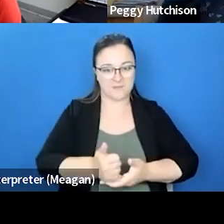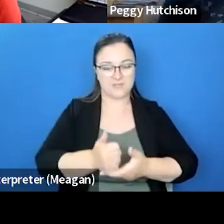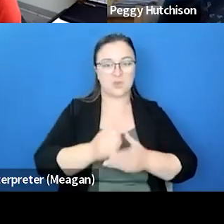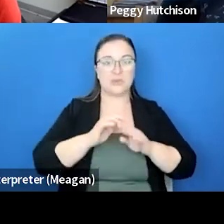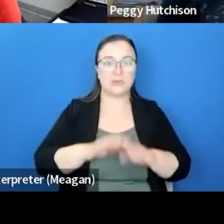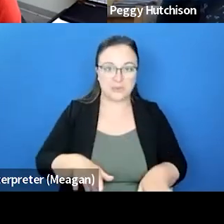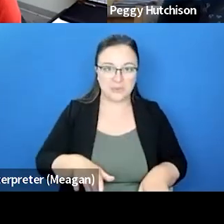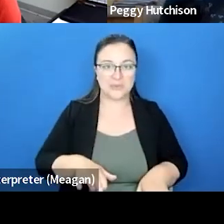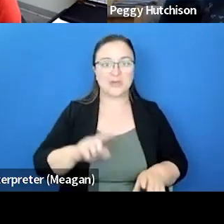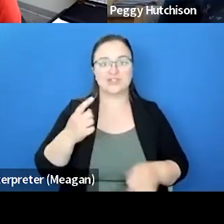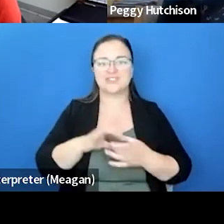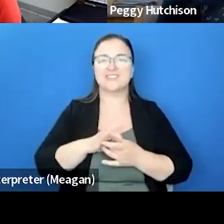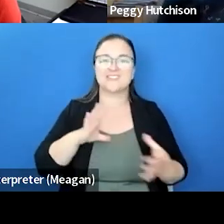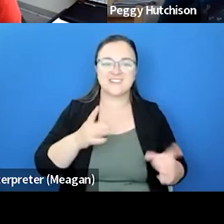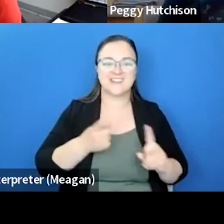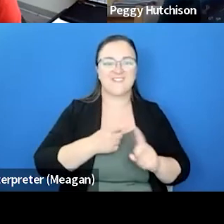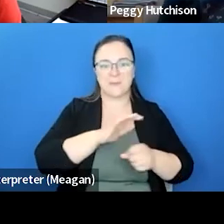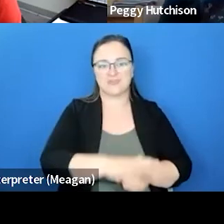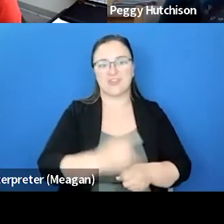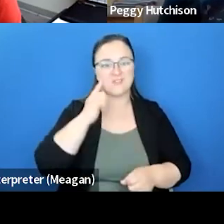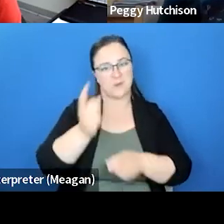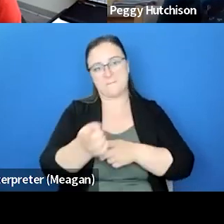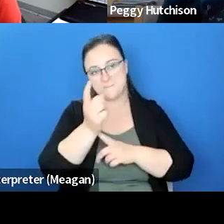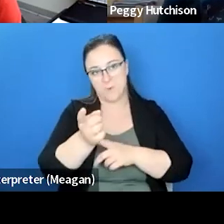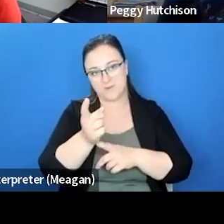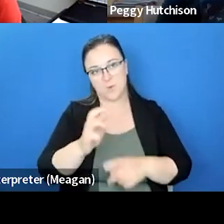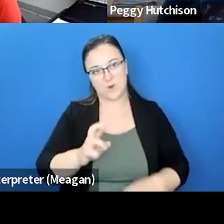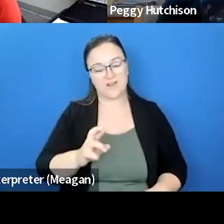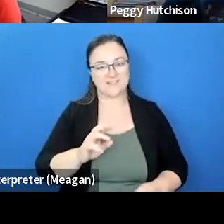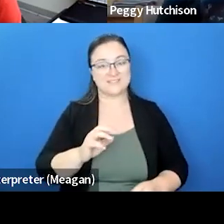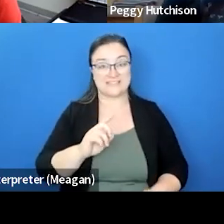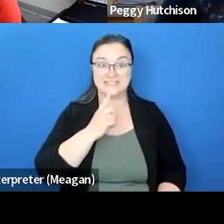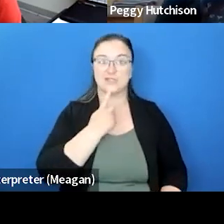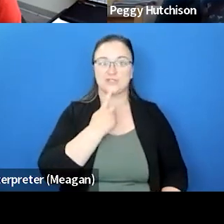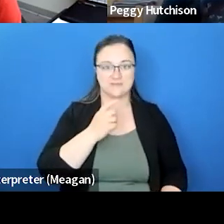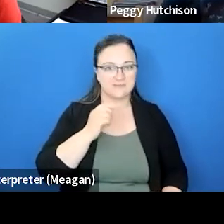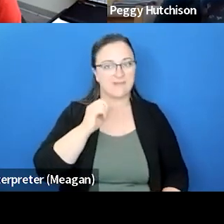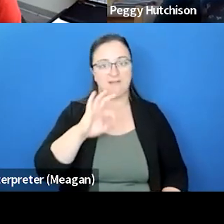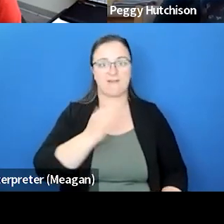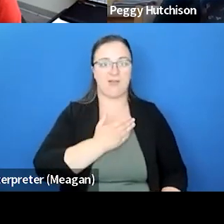kind of disconnect from the stress or the intensity of our work. So that's helpful.